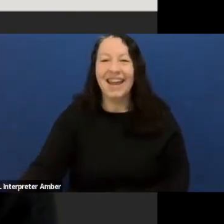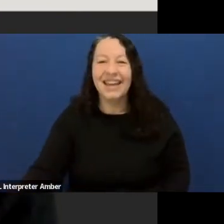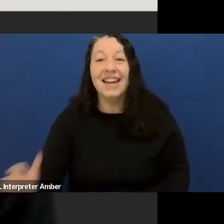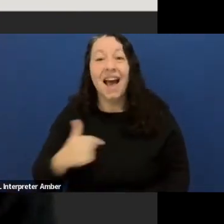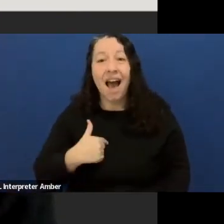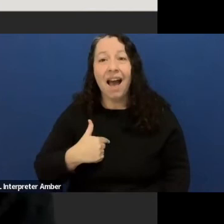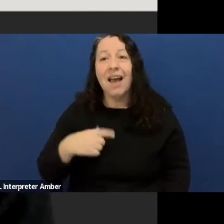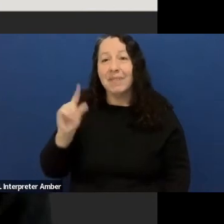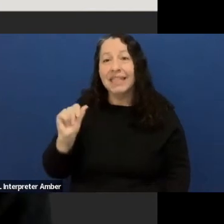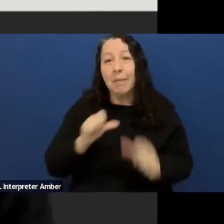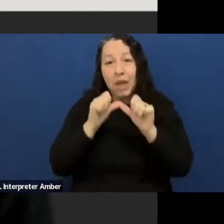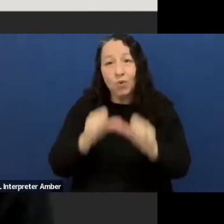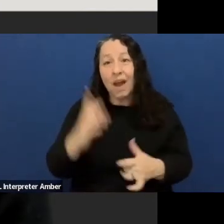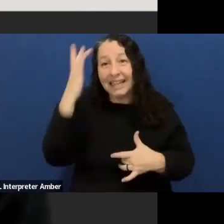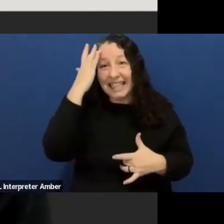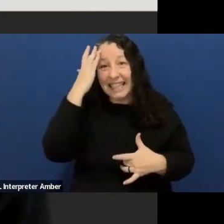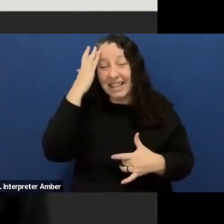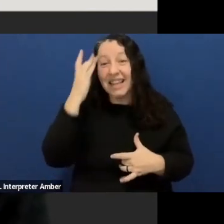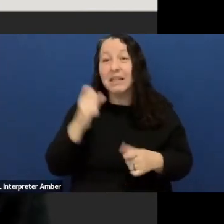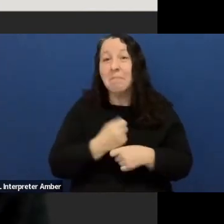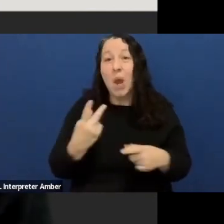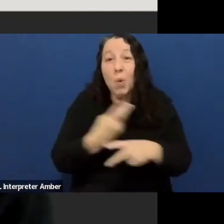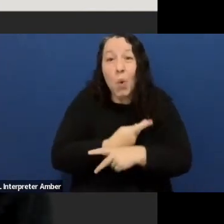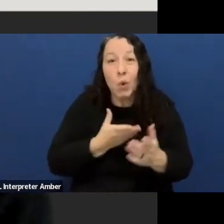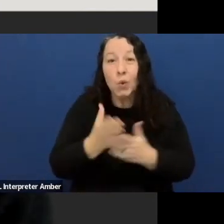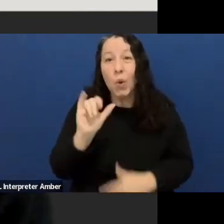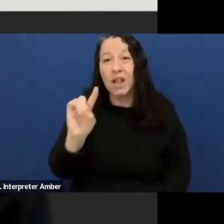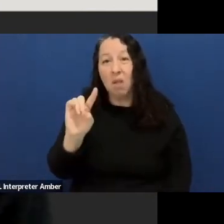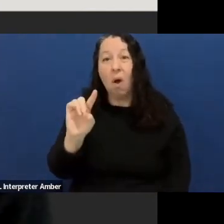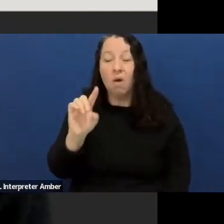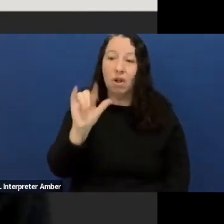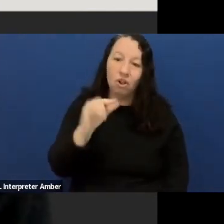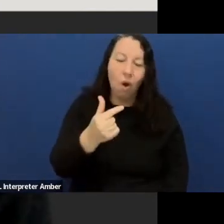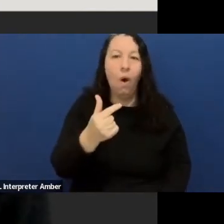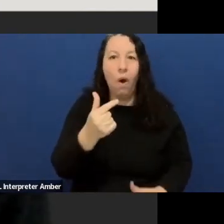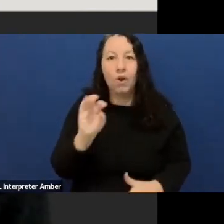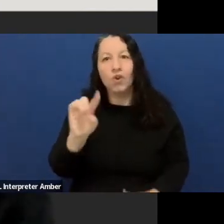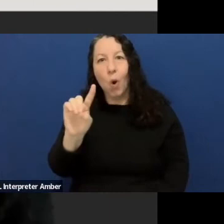I thank you, Gabriel. And thank you everyone for being here today. I'm disabled and chronically